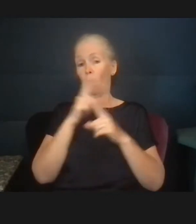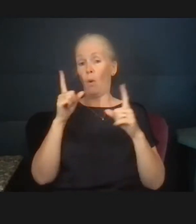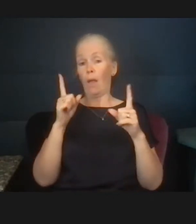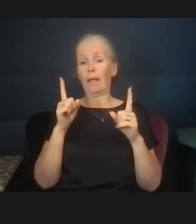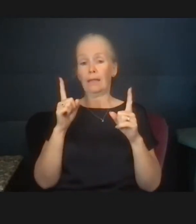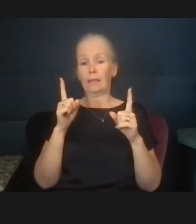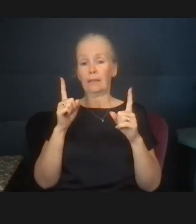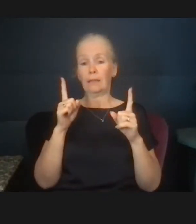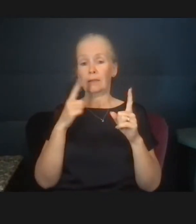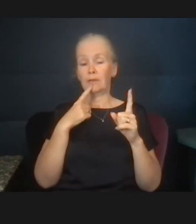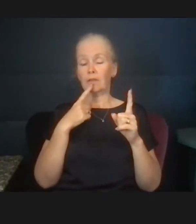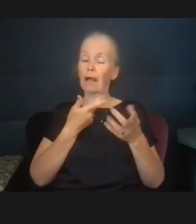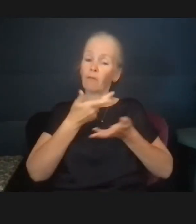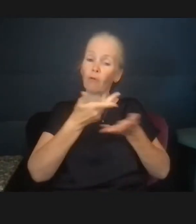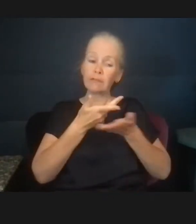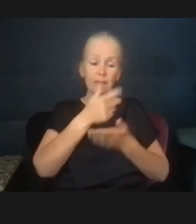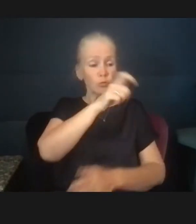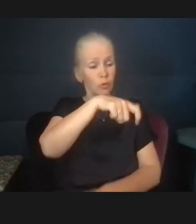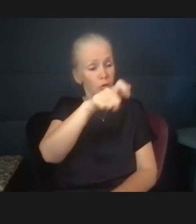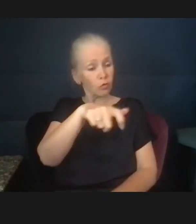a conversation with students that is open,